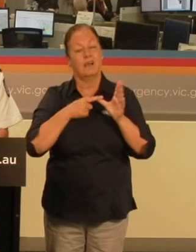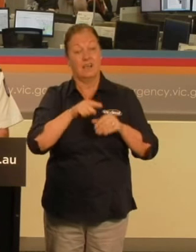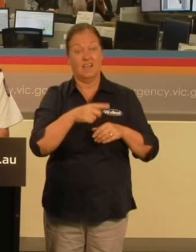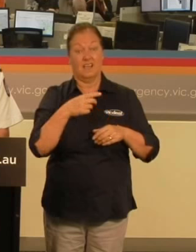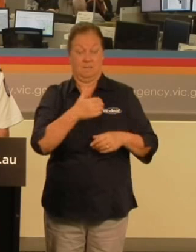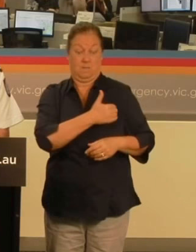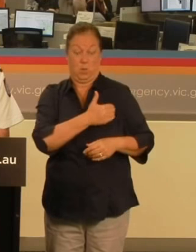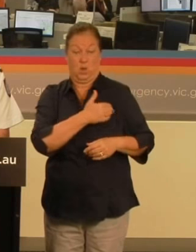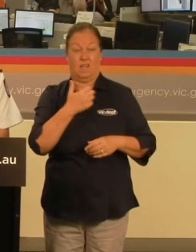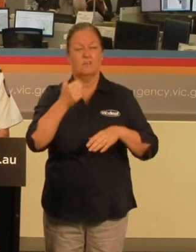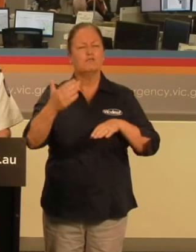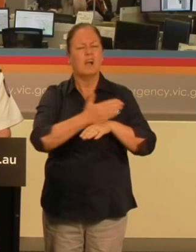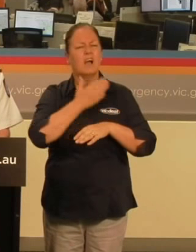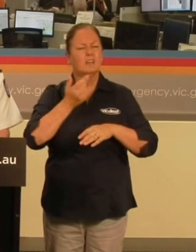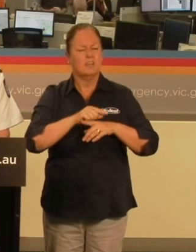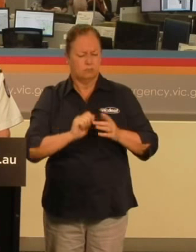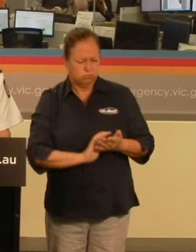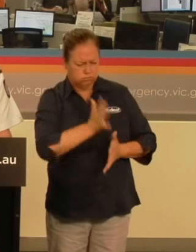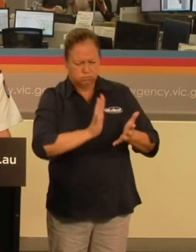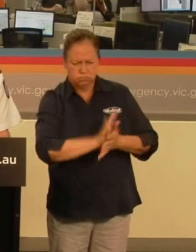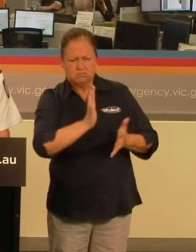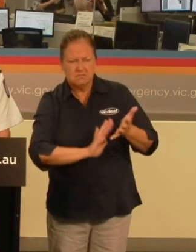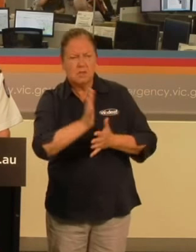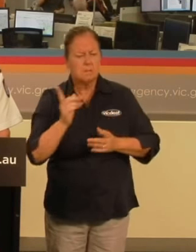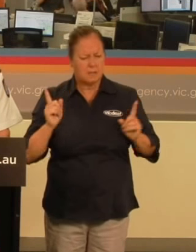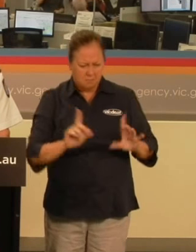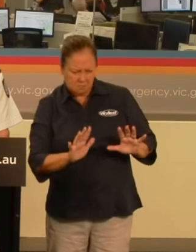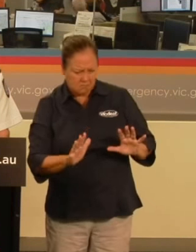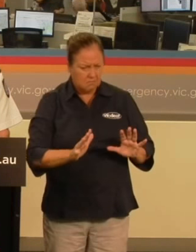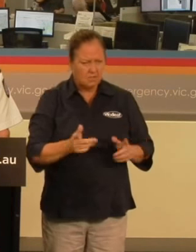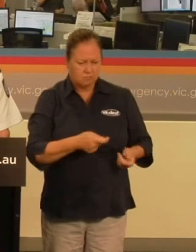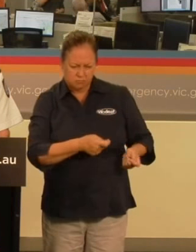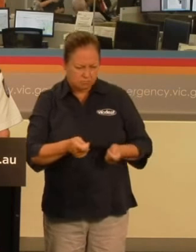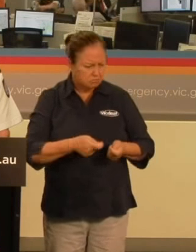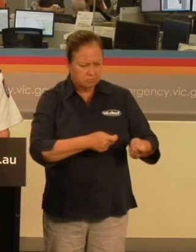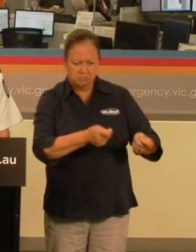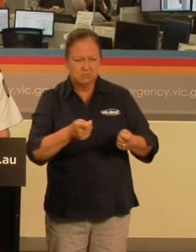day a well controlled but told us that we had the potential to see fires grow